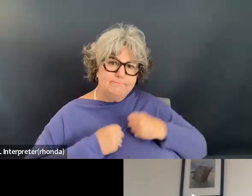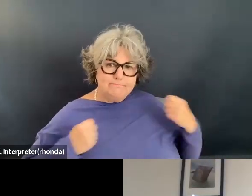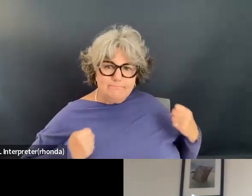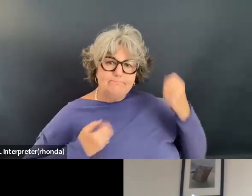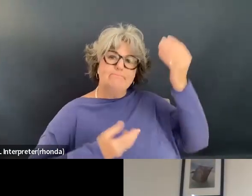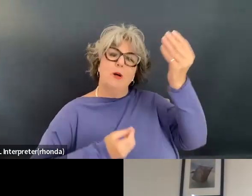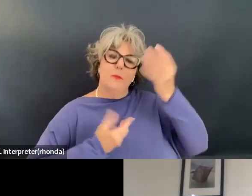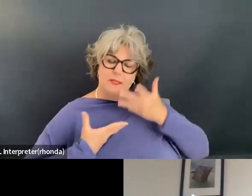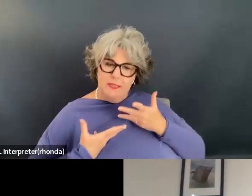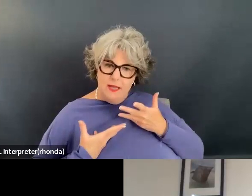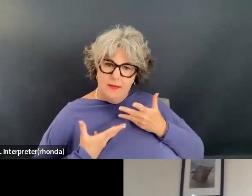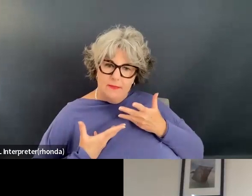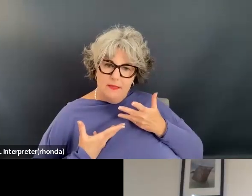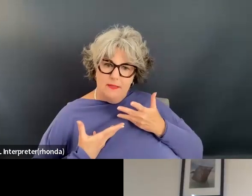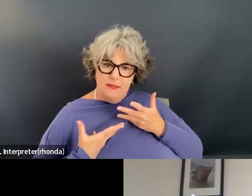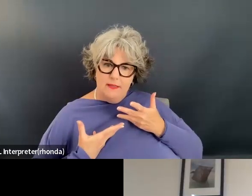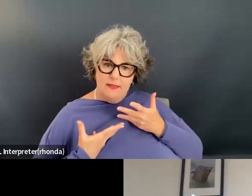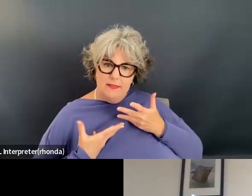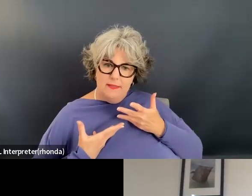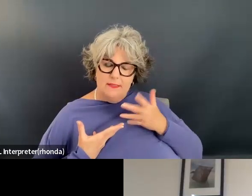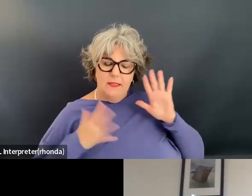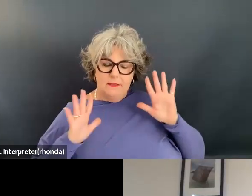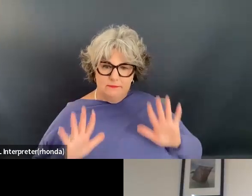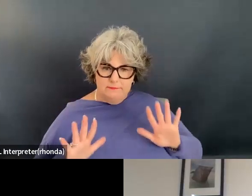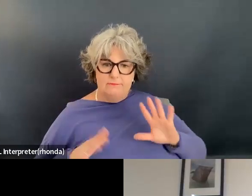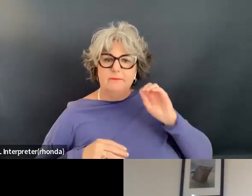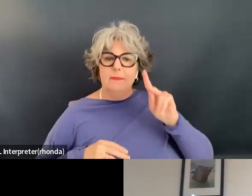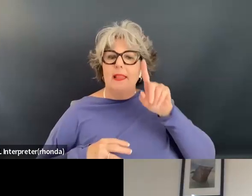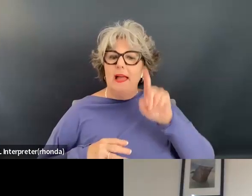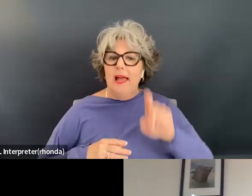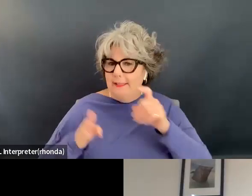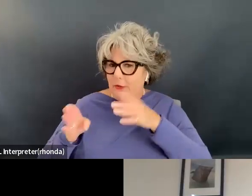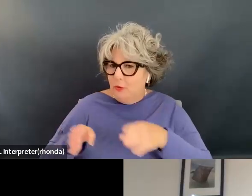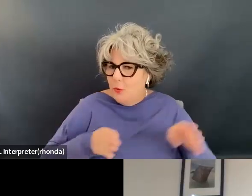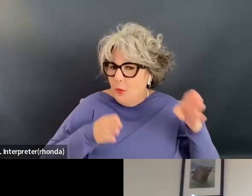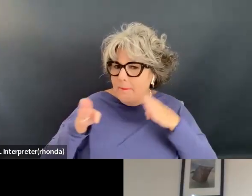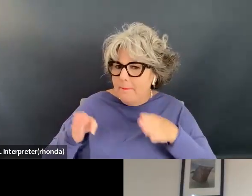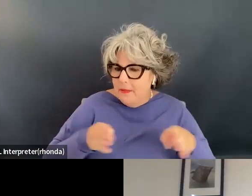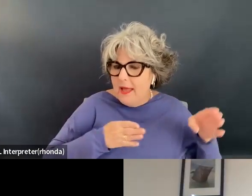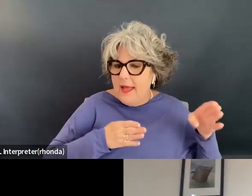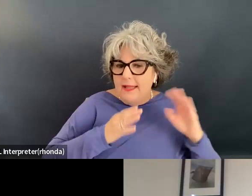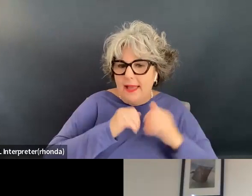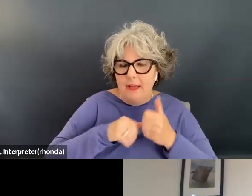and then the next step I was like, "Okay, I need to plan how we're gonna share this story